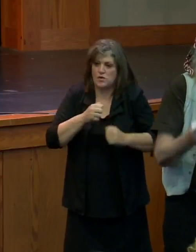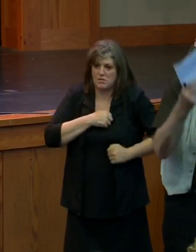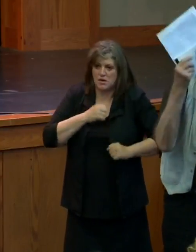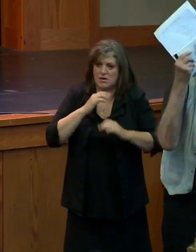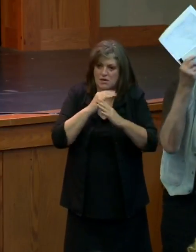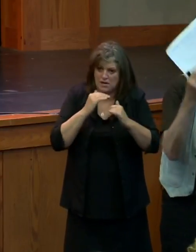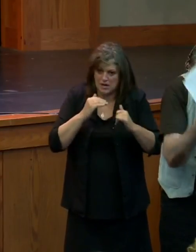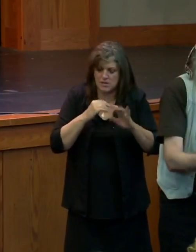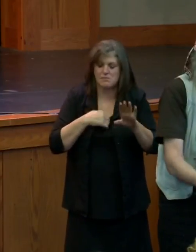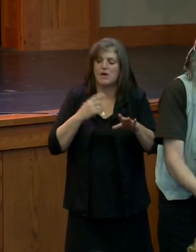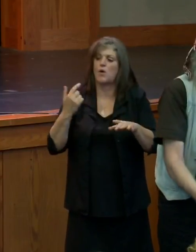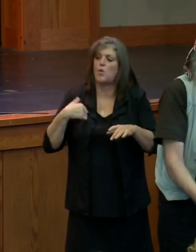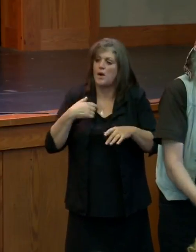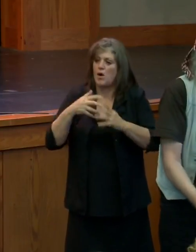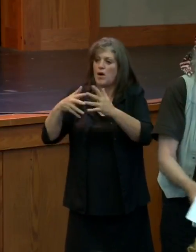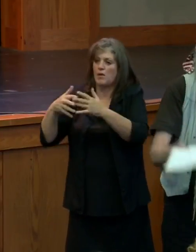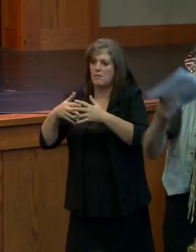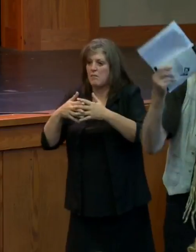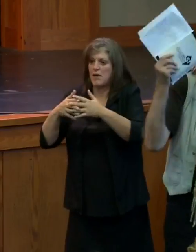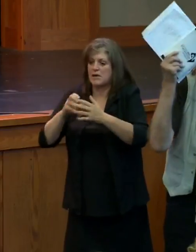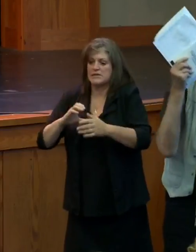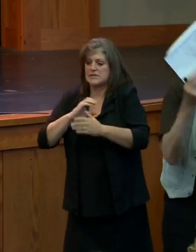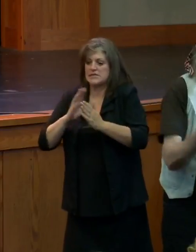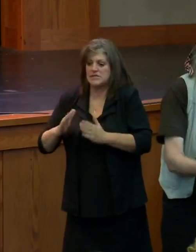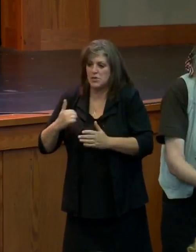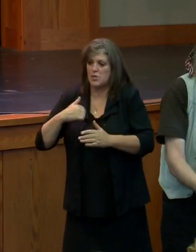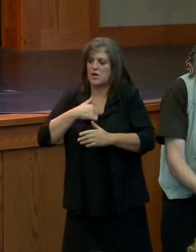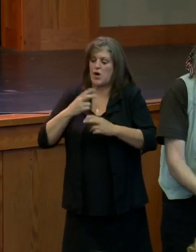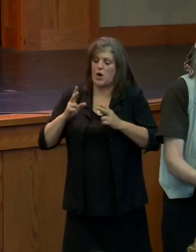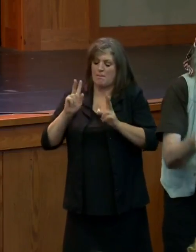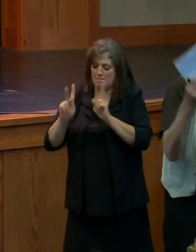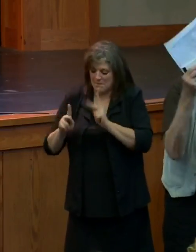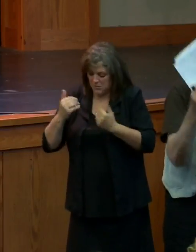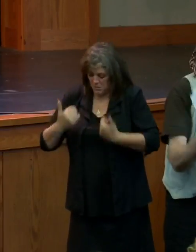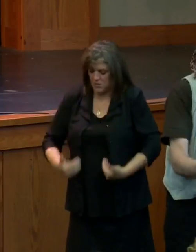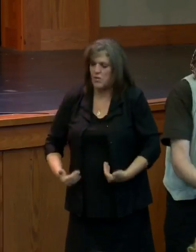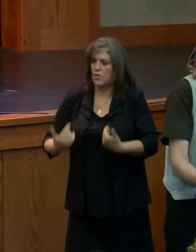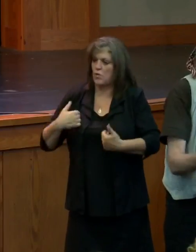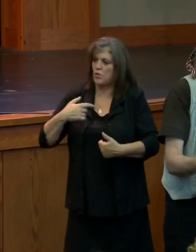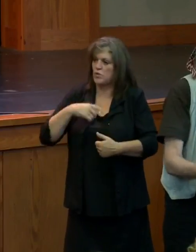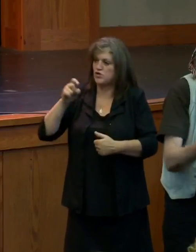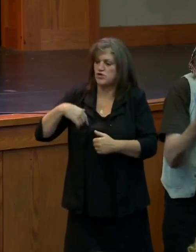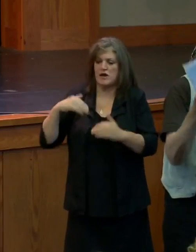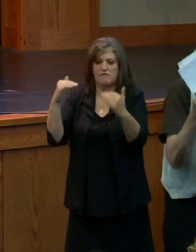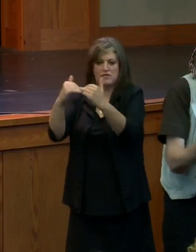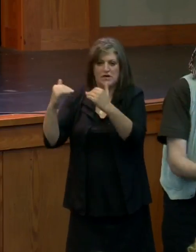CETERA, BUT WE ARE AMERICAN CITIZENS AND IT IS BECAUSE WE ARE HUMAN BEINGS THAT WE SHOULD HAVE EQUAL RIGHTS IN THIS